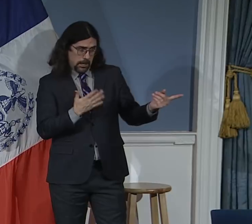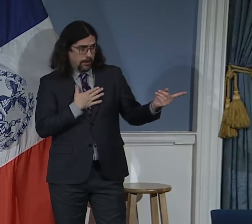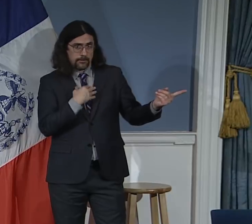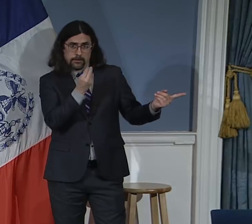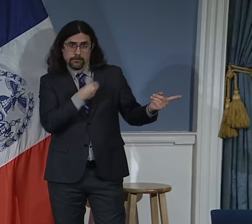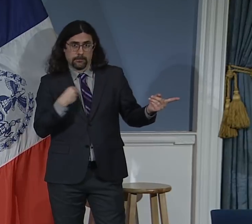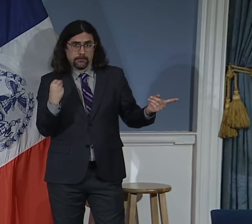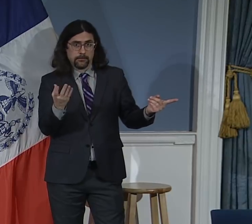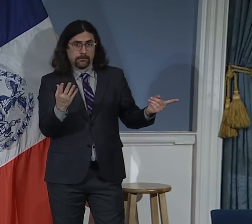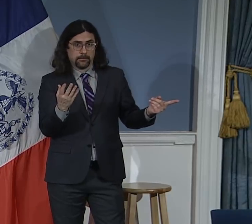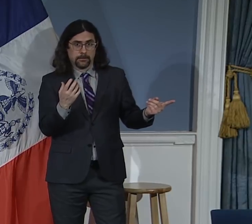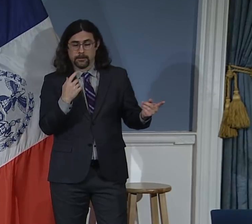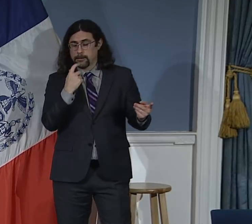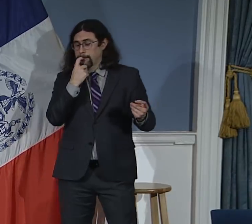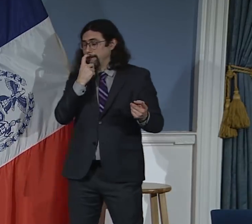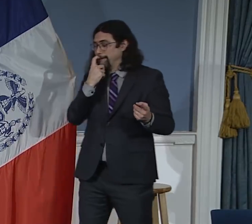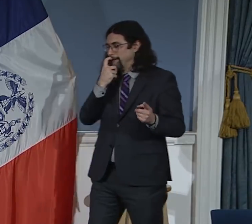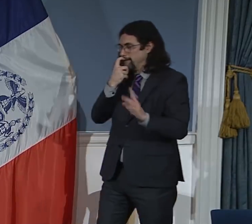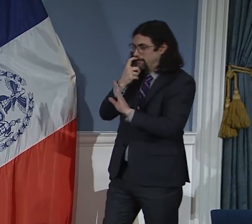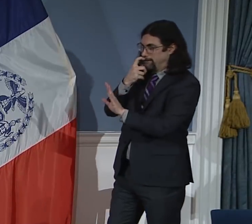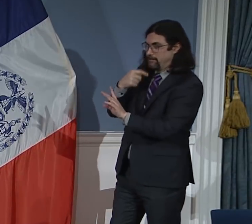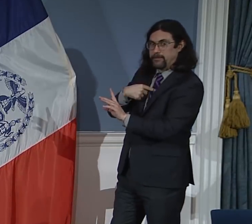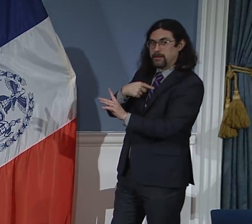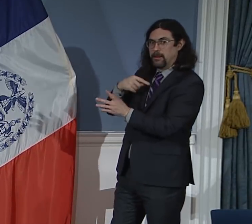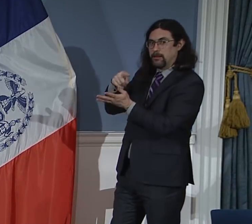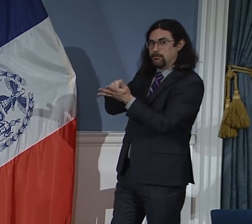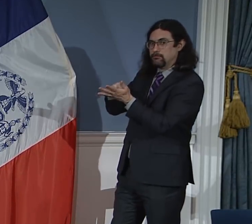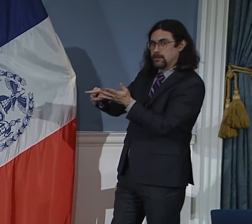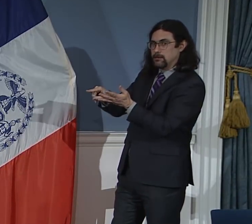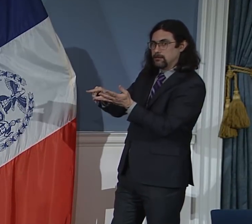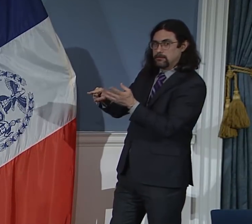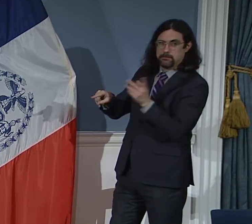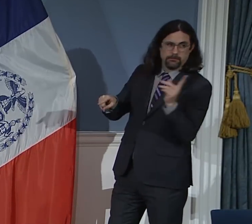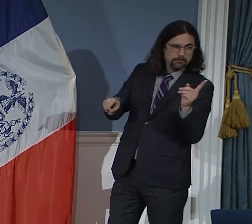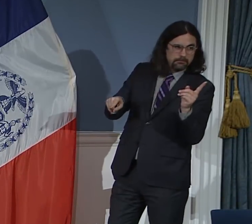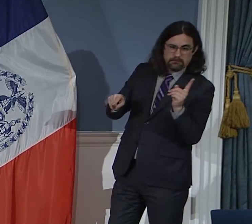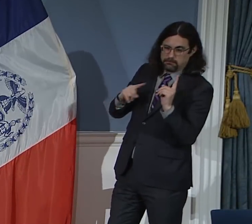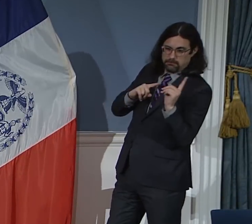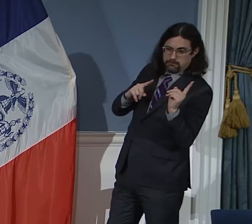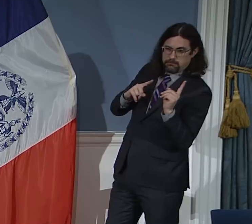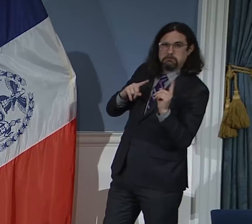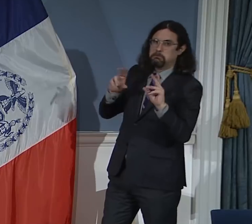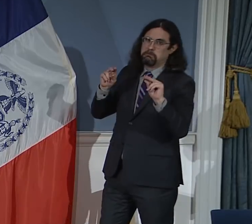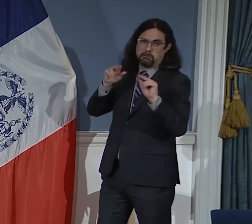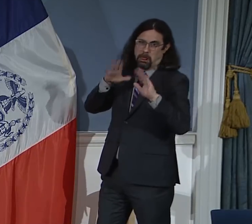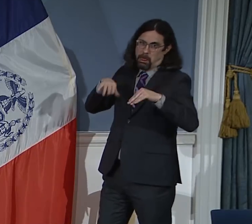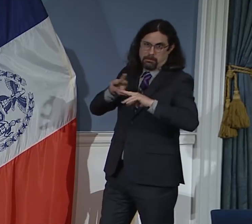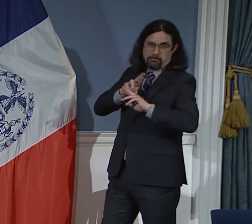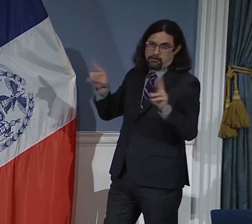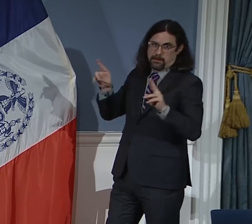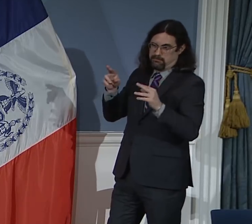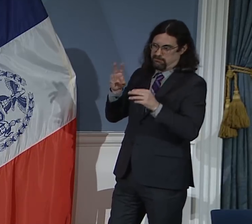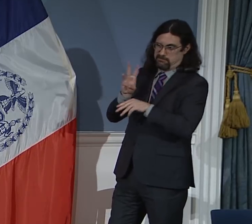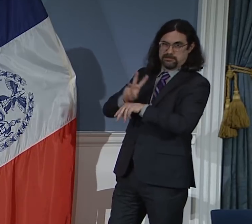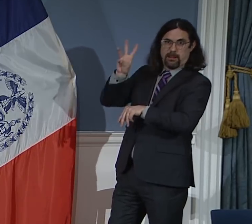IF WE HAVE SOMETHING FOR PUBLISHING NOW, I'LL HAPILPYDO IT. IF WE DON'T, WE'LL GET IT TO YOU WHEN WE HAVE IT. WE'RE CHECKING